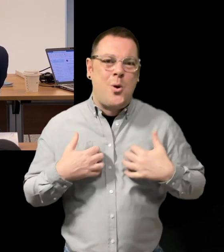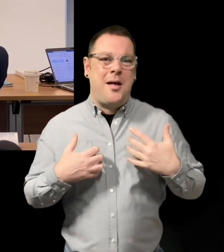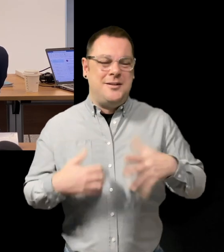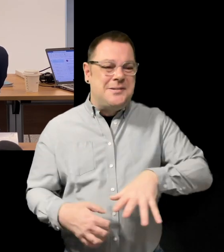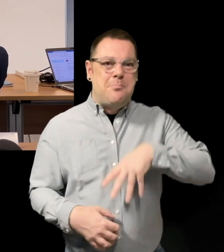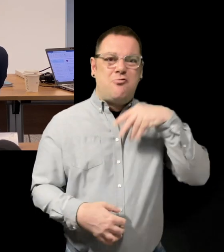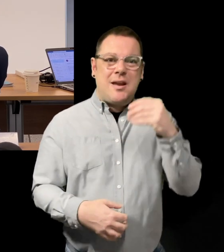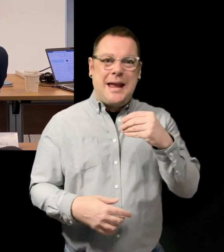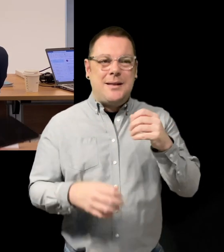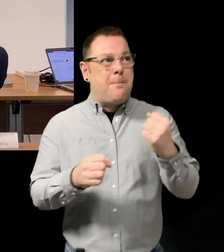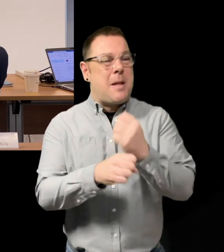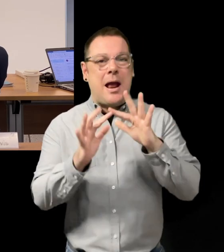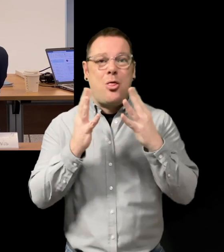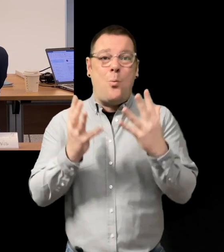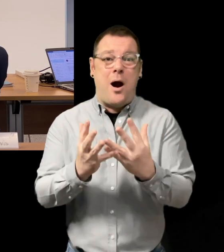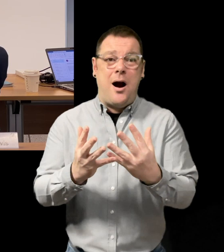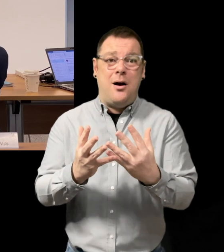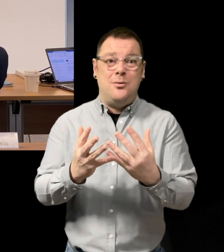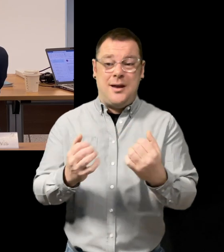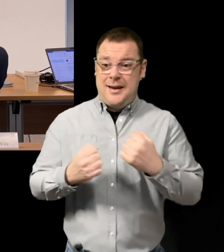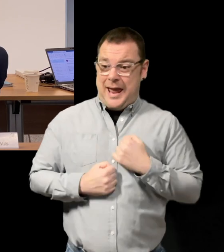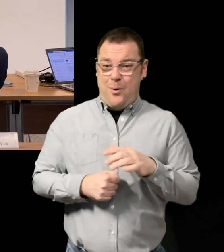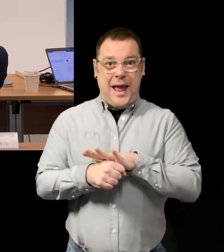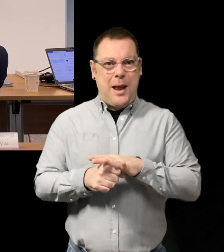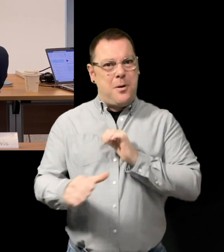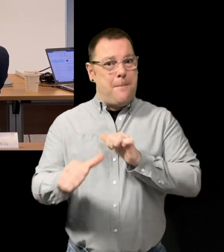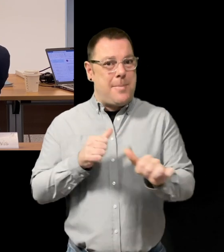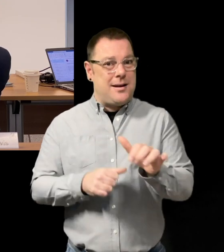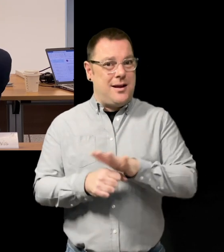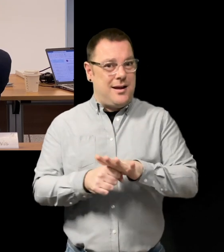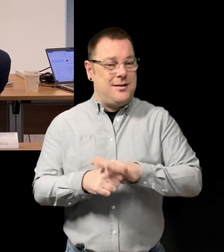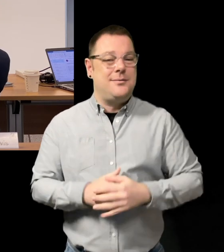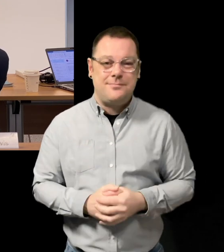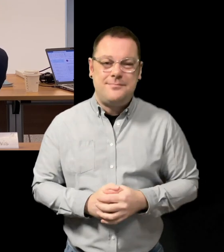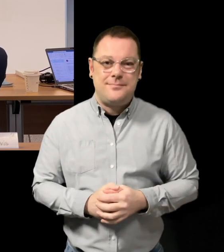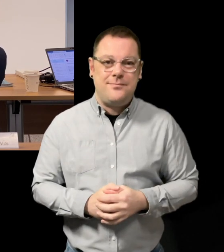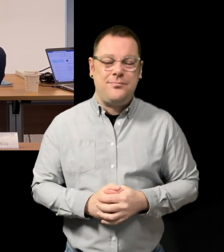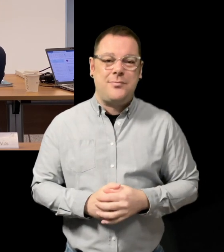and spirit for making the world and our corner of it a better place.